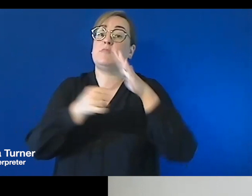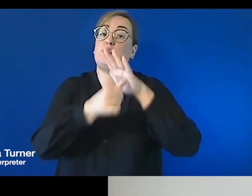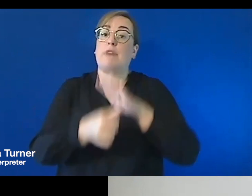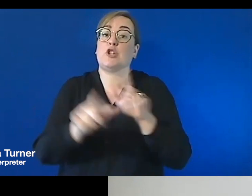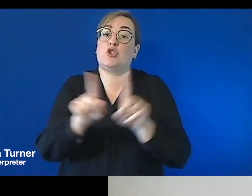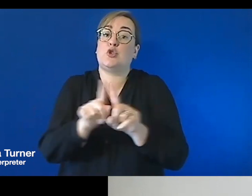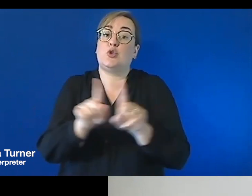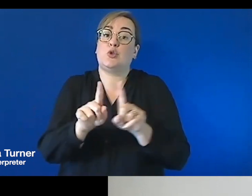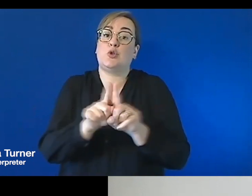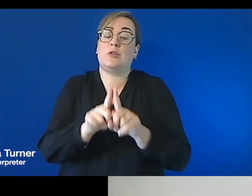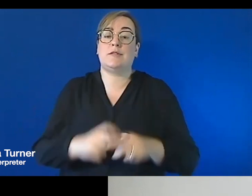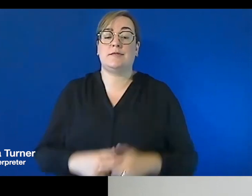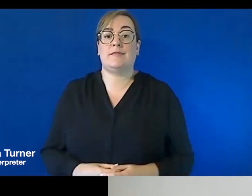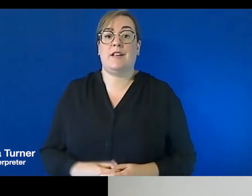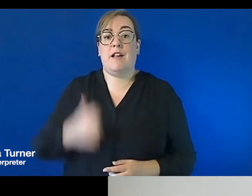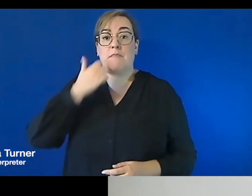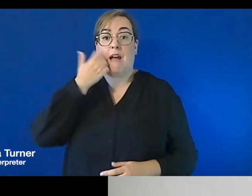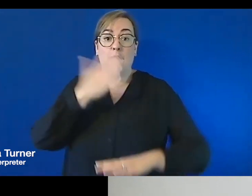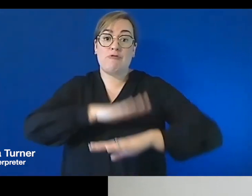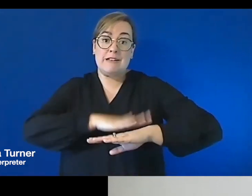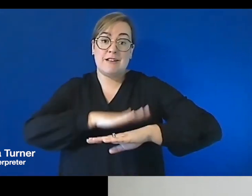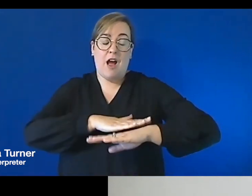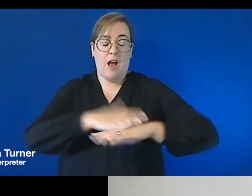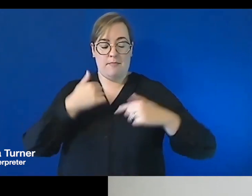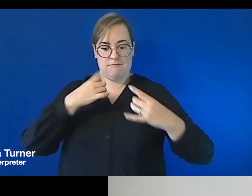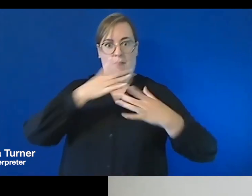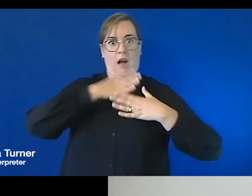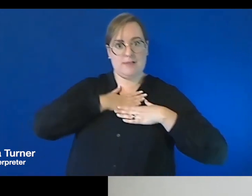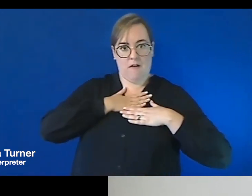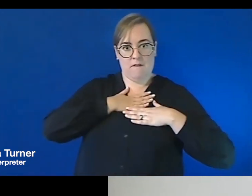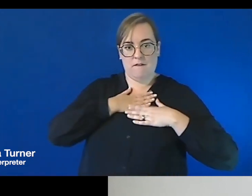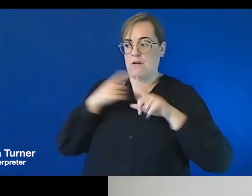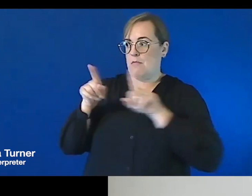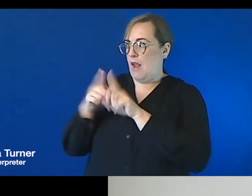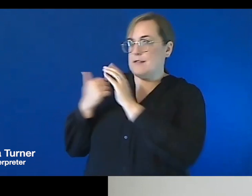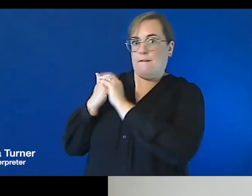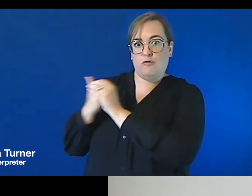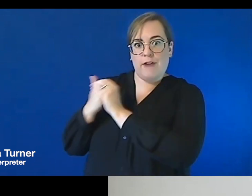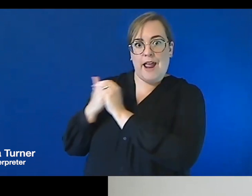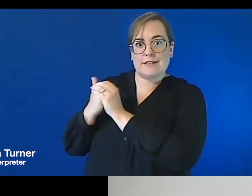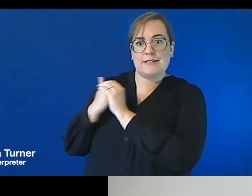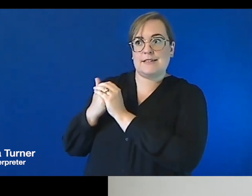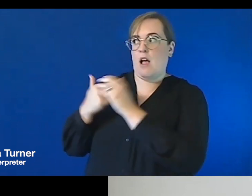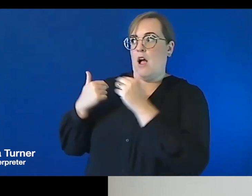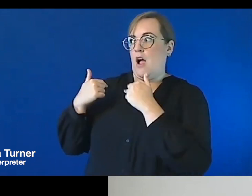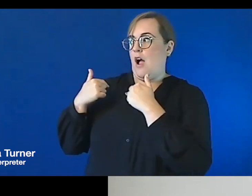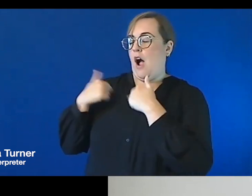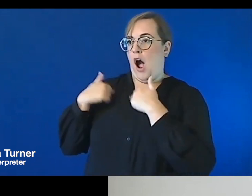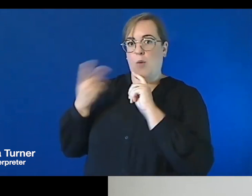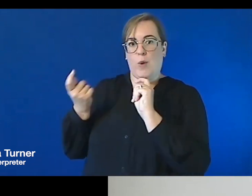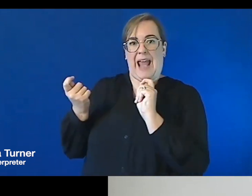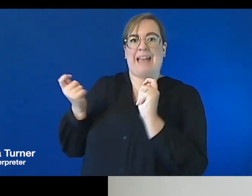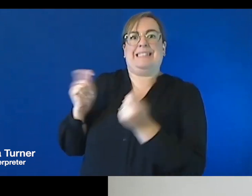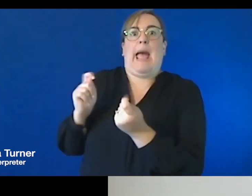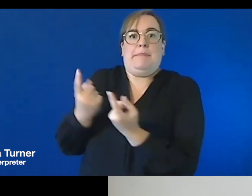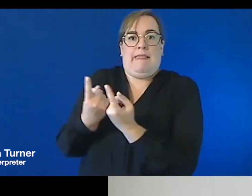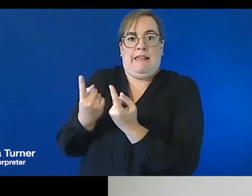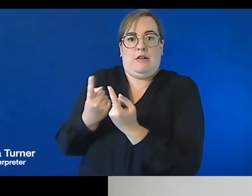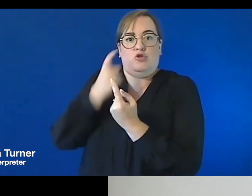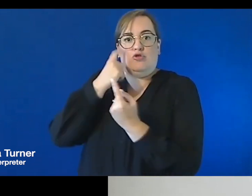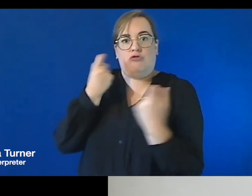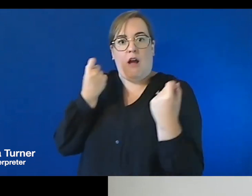I use myself and similar people, my friends, other patients, in order to understand challenges